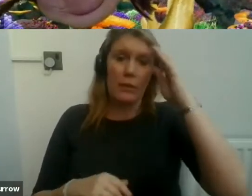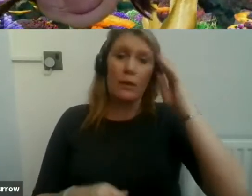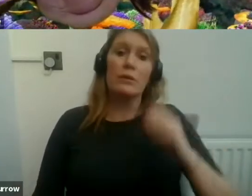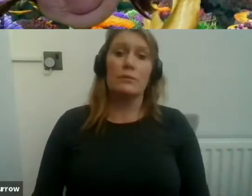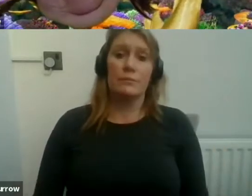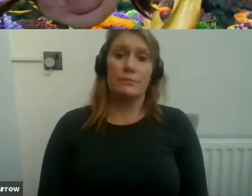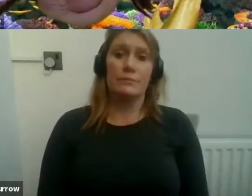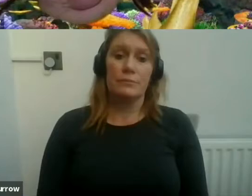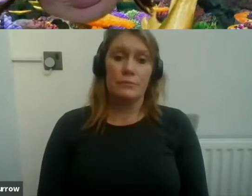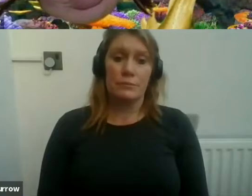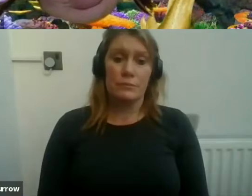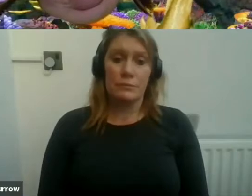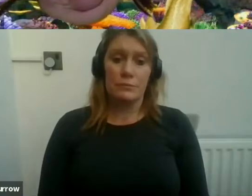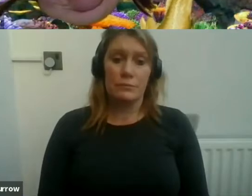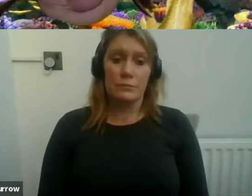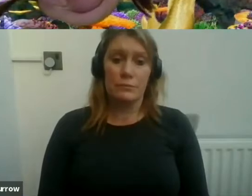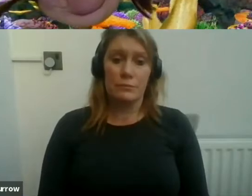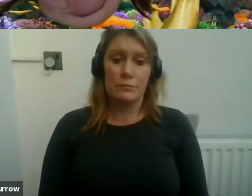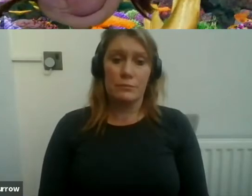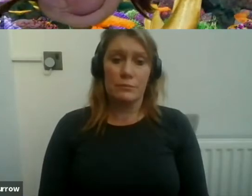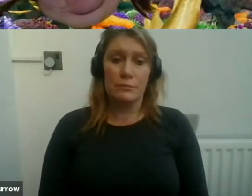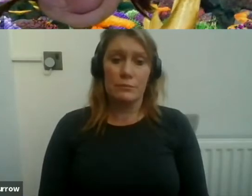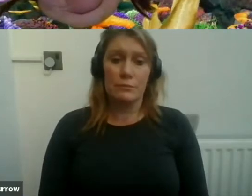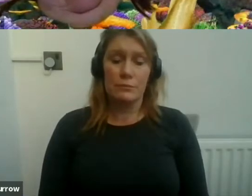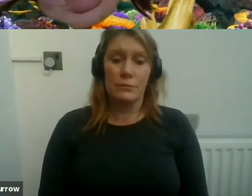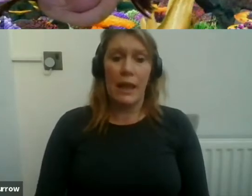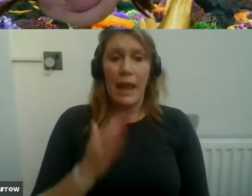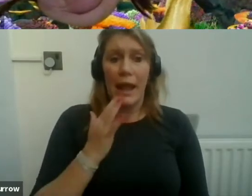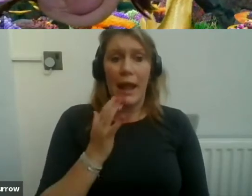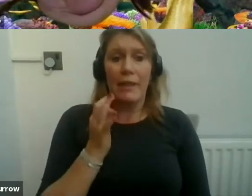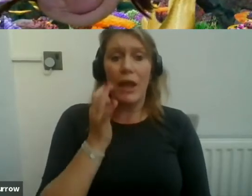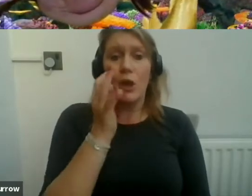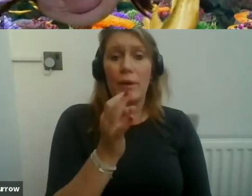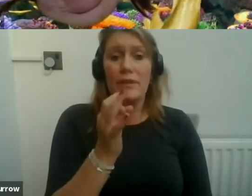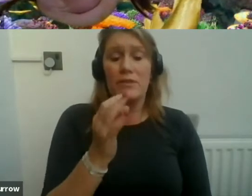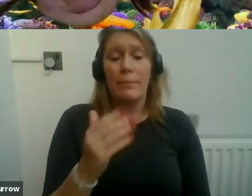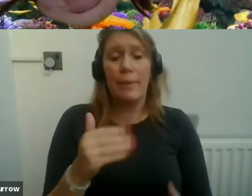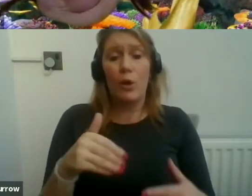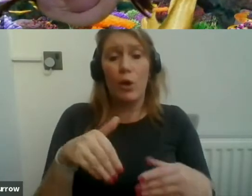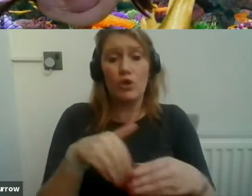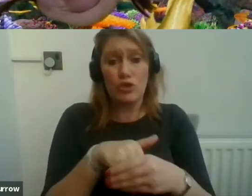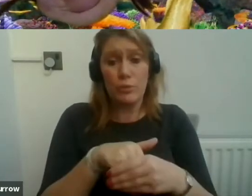That question about contribution is